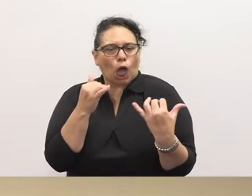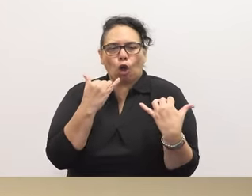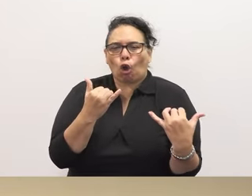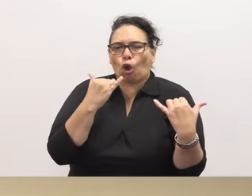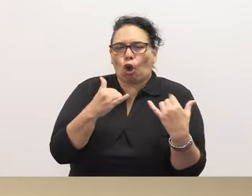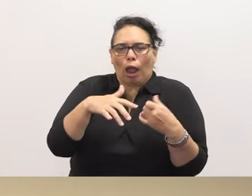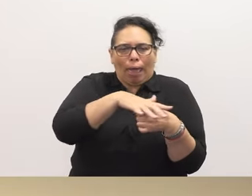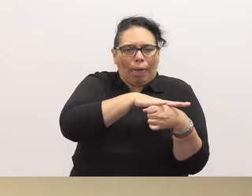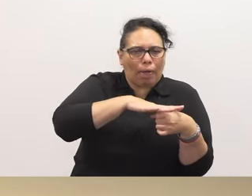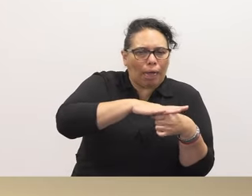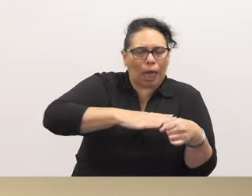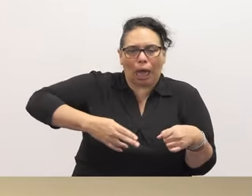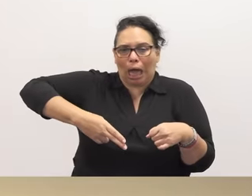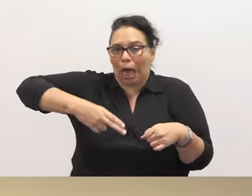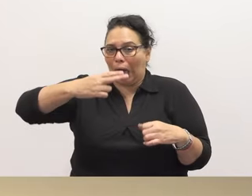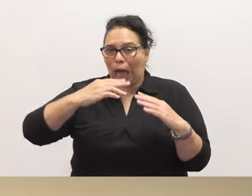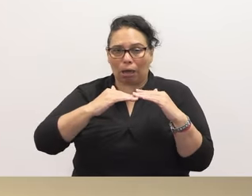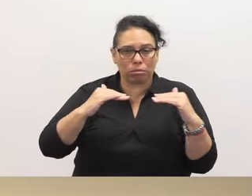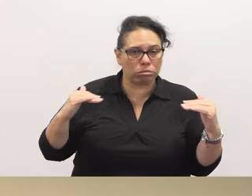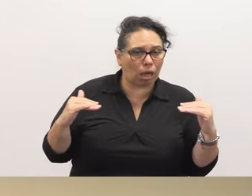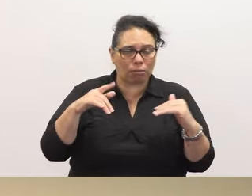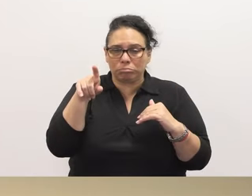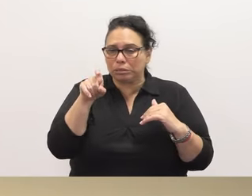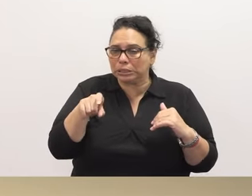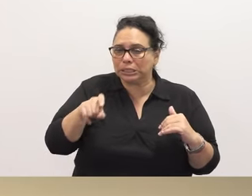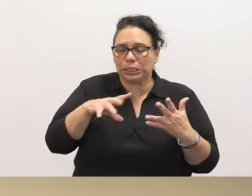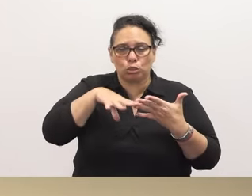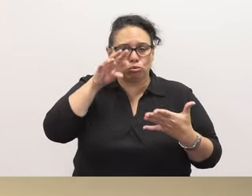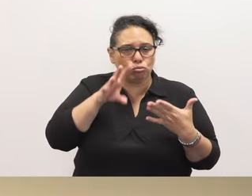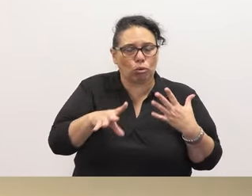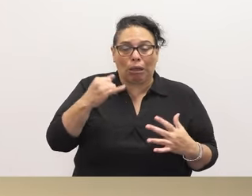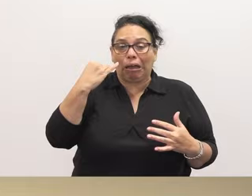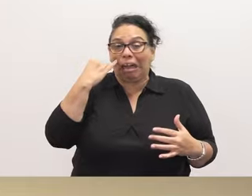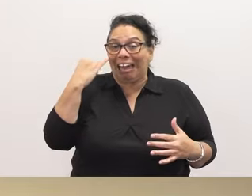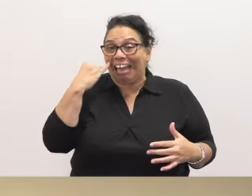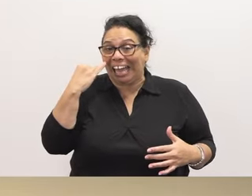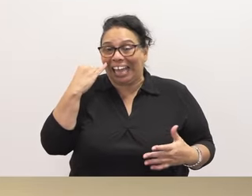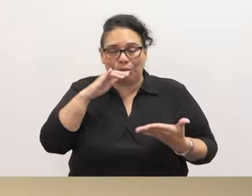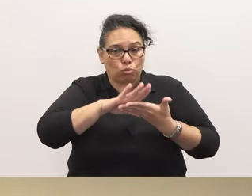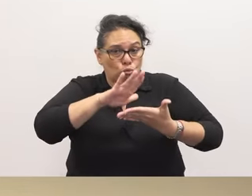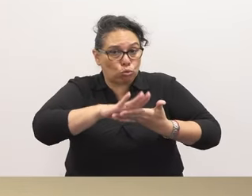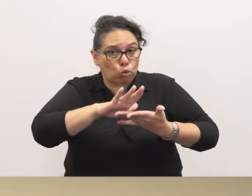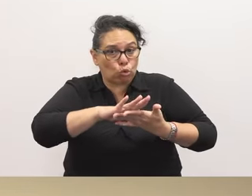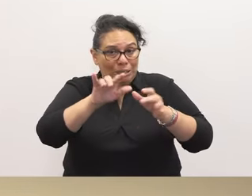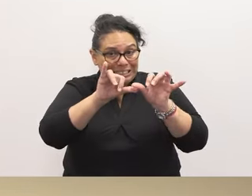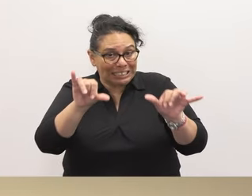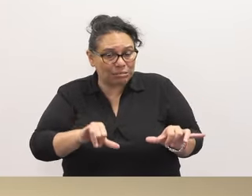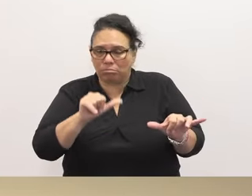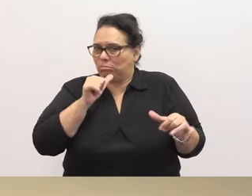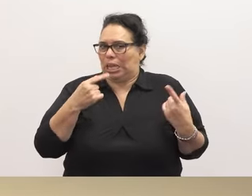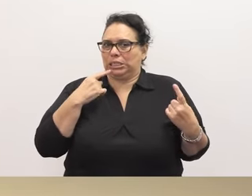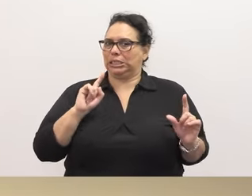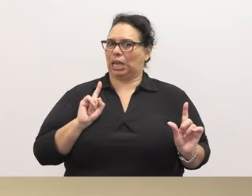and high leverage of student performance areas where if the school system is not successful in improving performance,